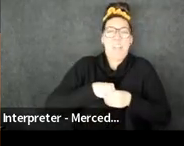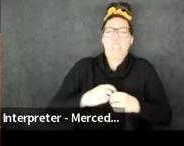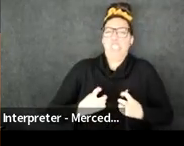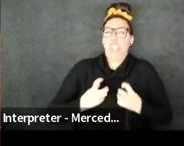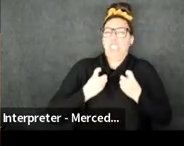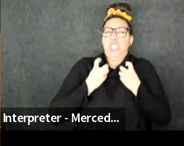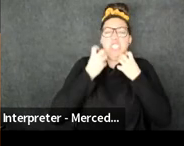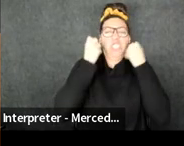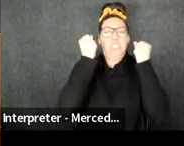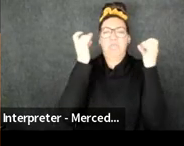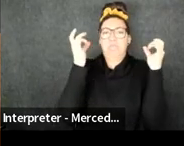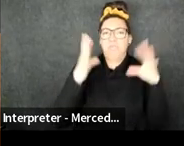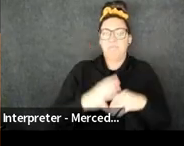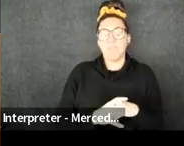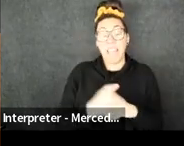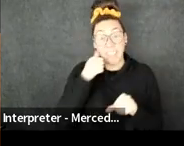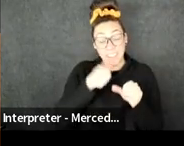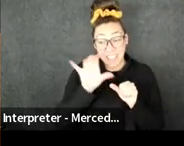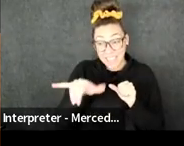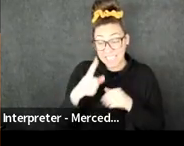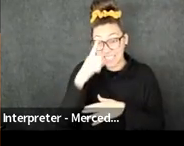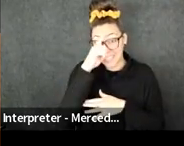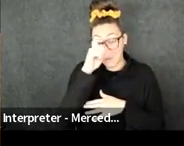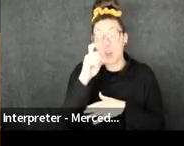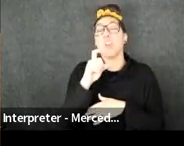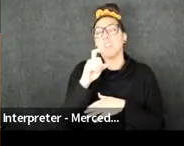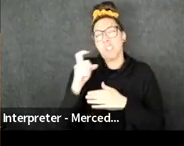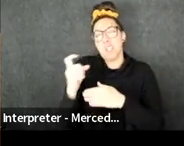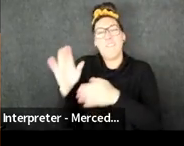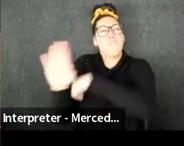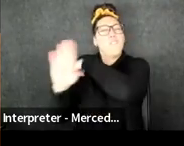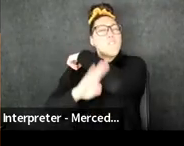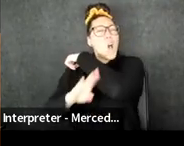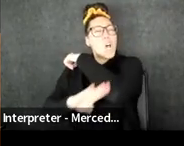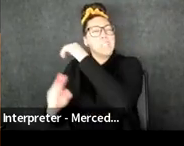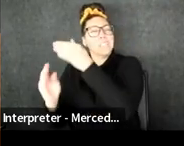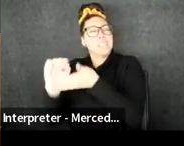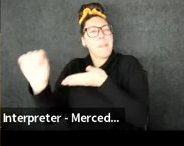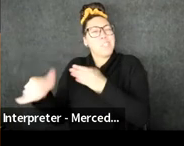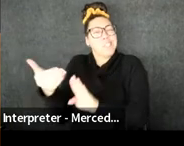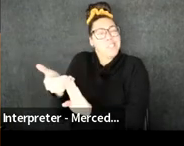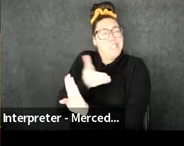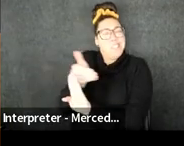I remember that summer the spring semester, right before the fall semester was going to begin.